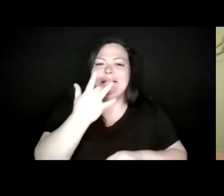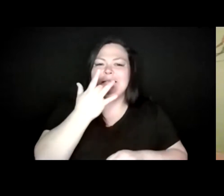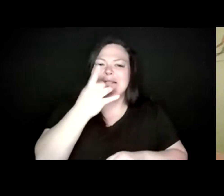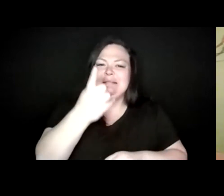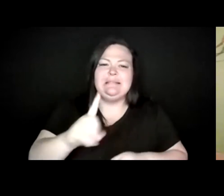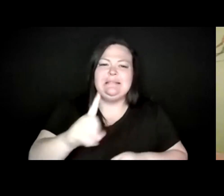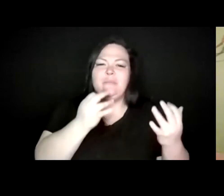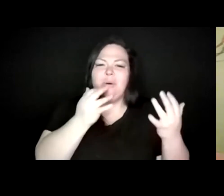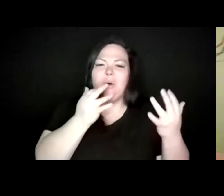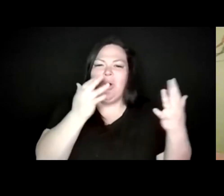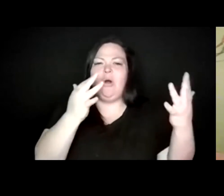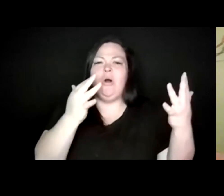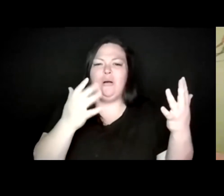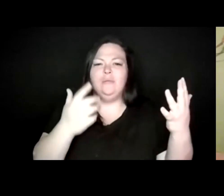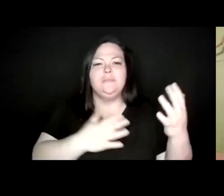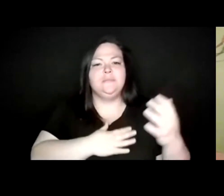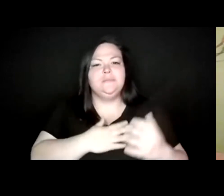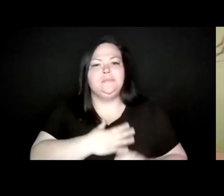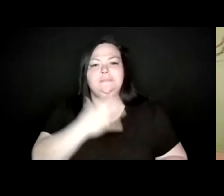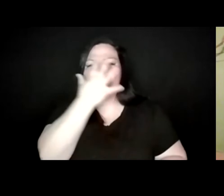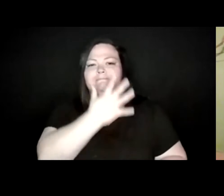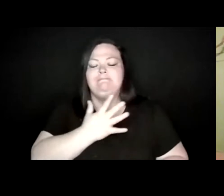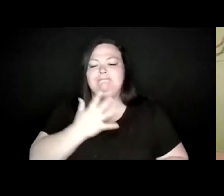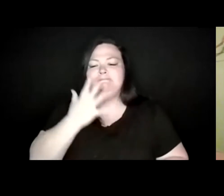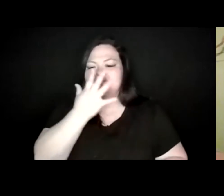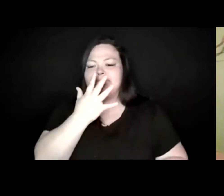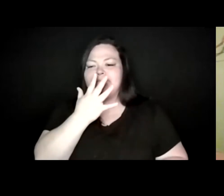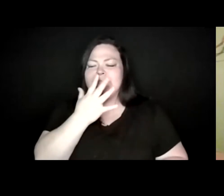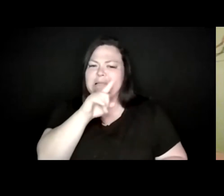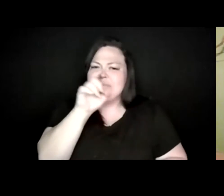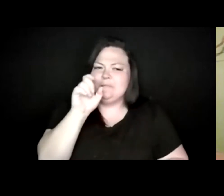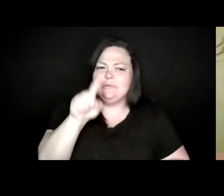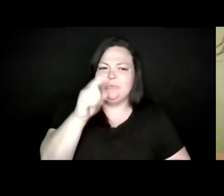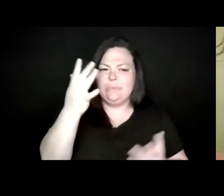mi cara se incendia y me preguntas por qué me nací tan enferma."